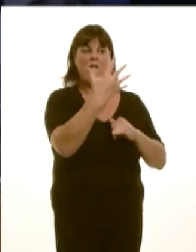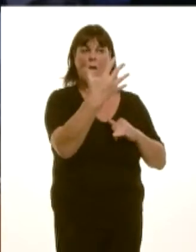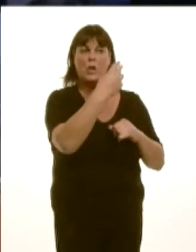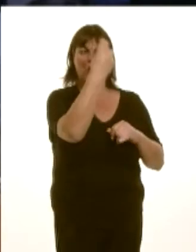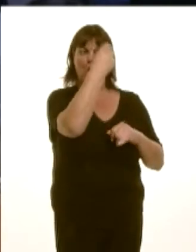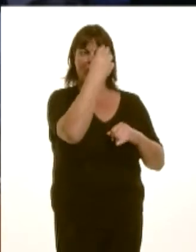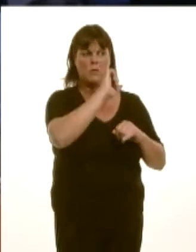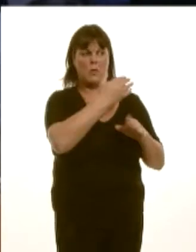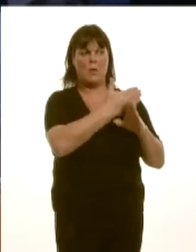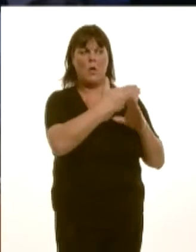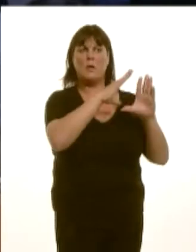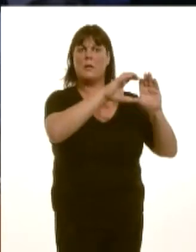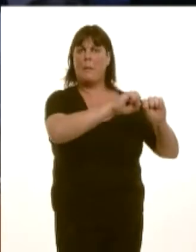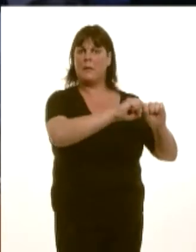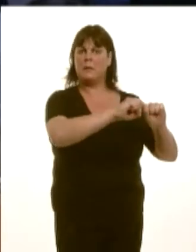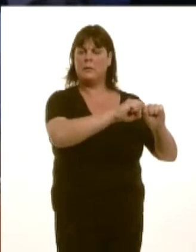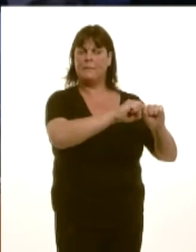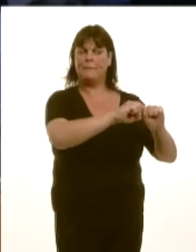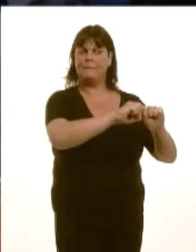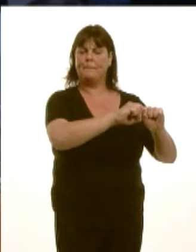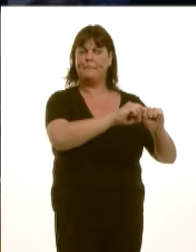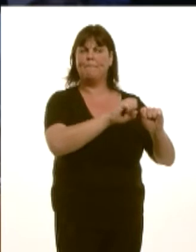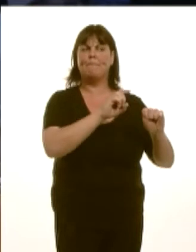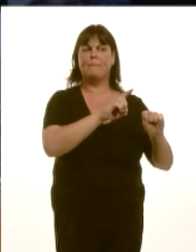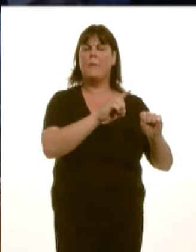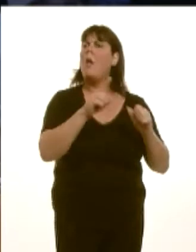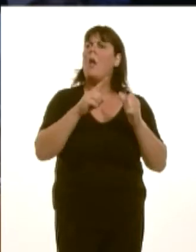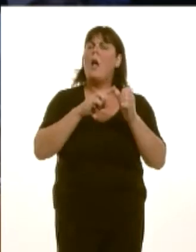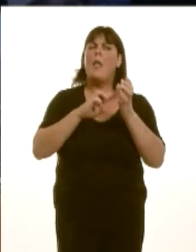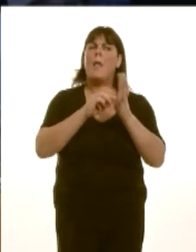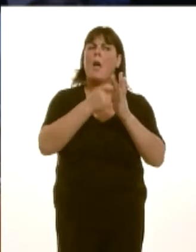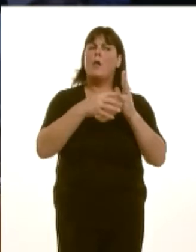The Andrews report makes it quite clear that other professionals, including management,